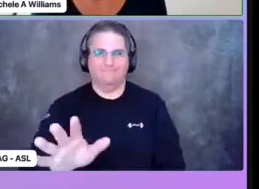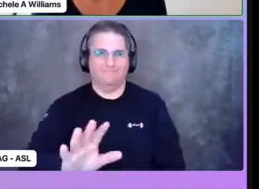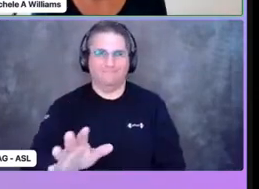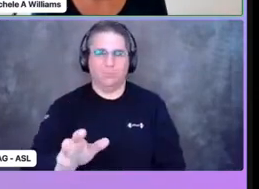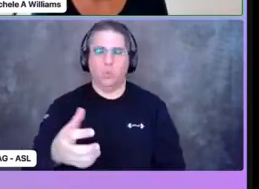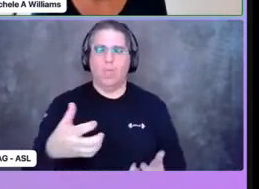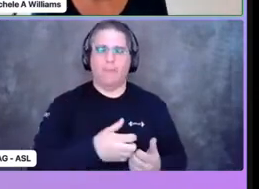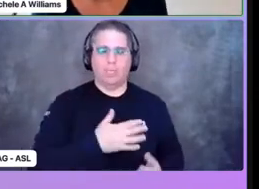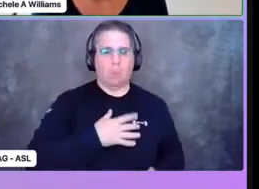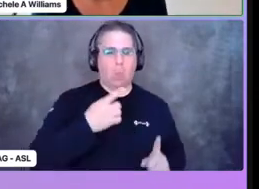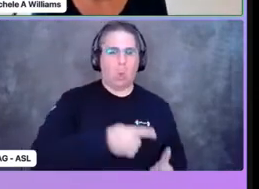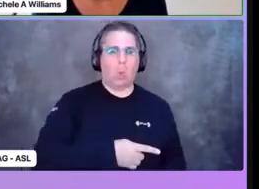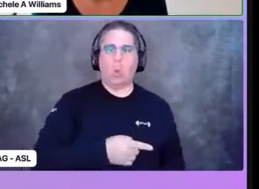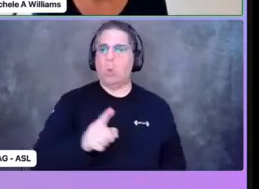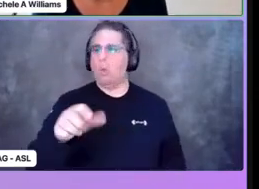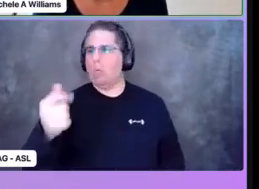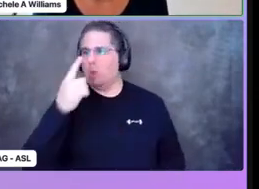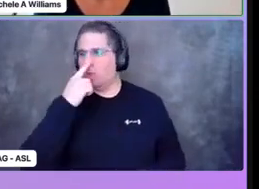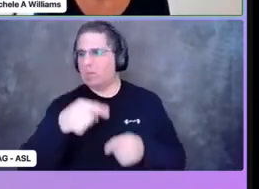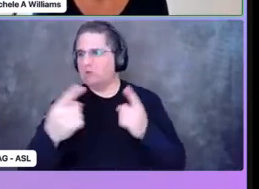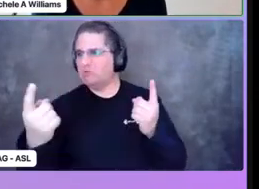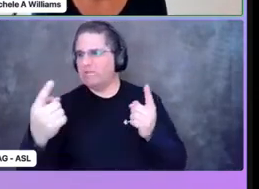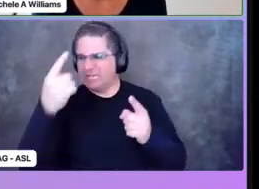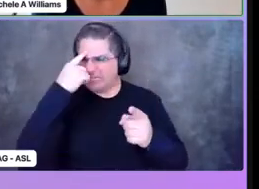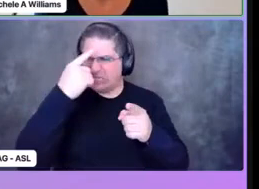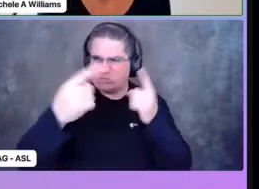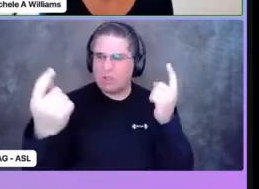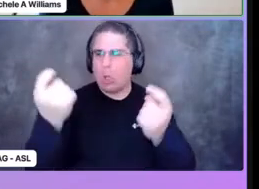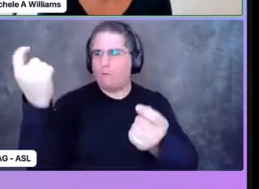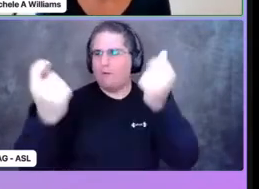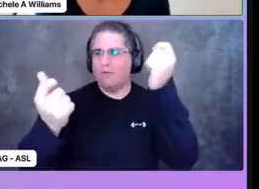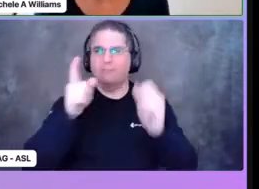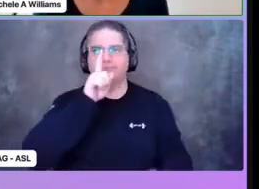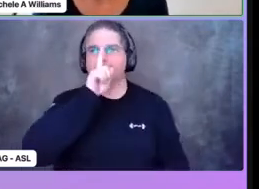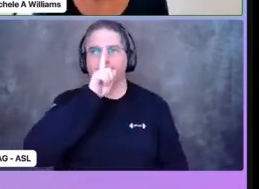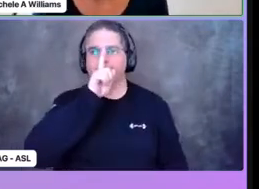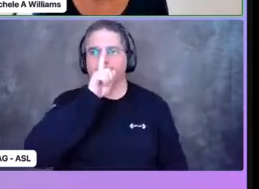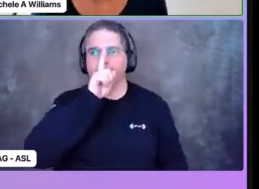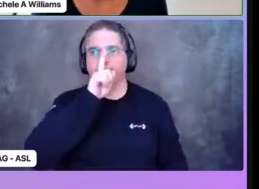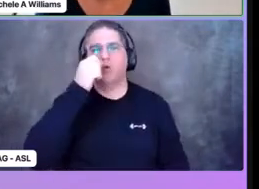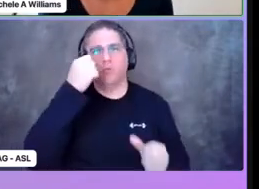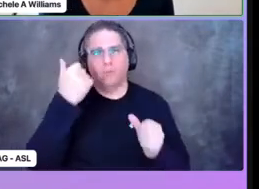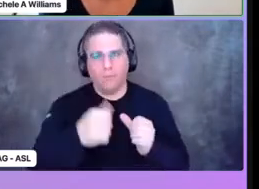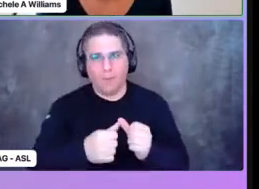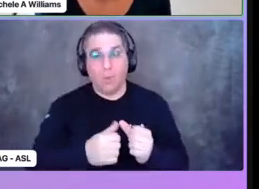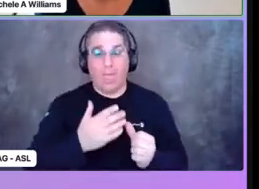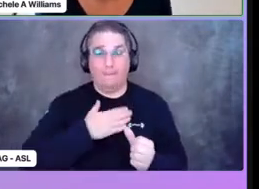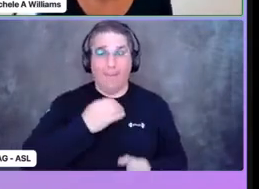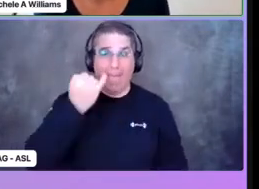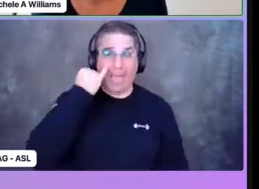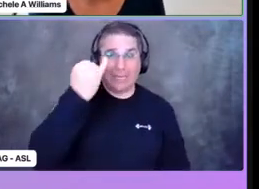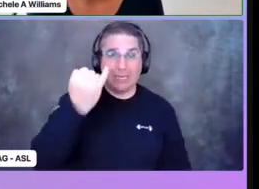data, to only align with what you wanted to do or what you wanted to build instead, be humble and open enough to